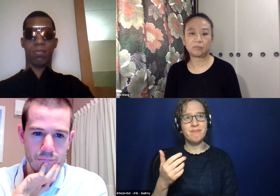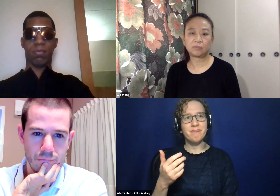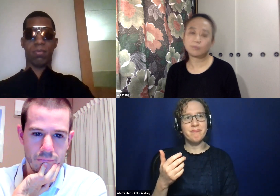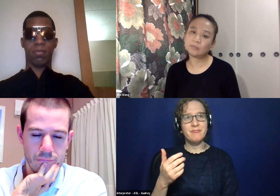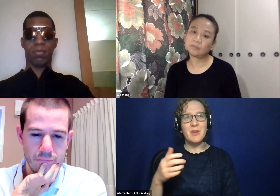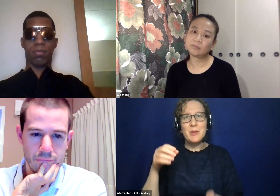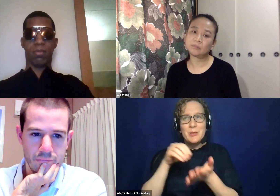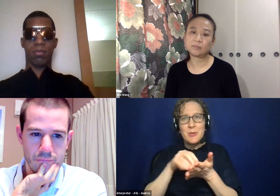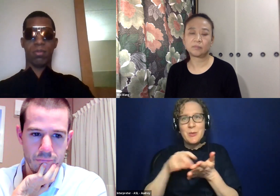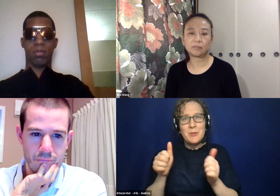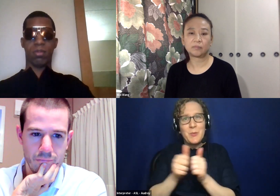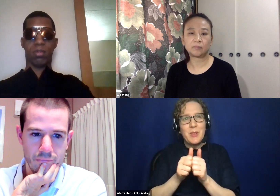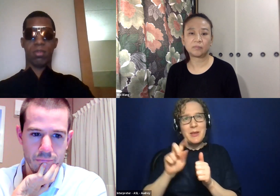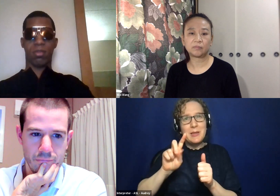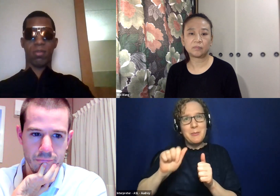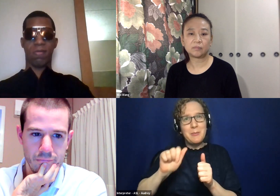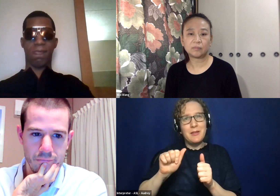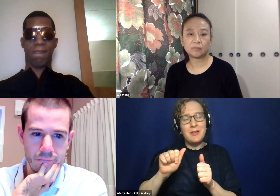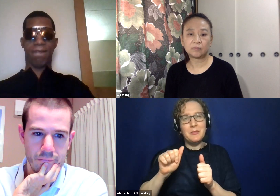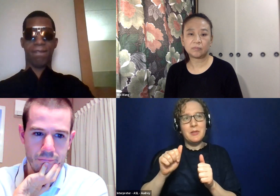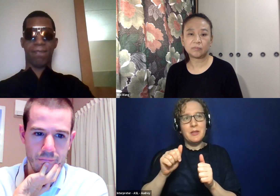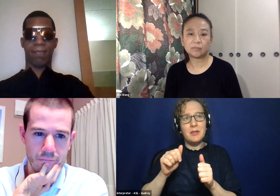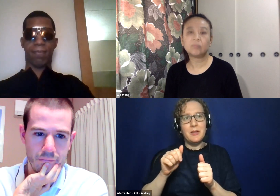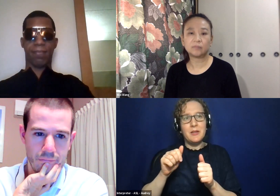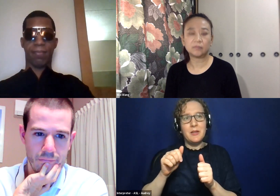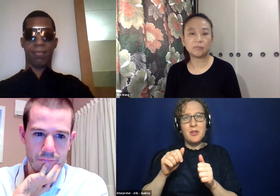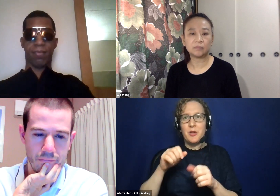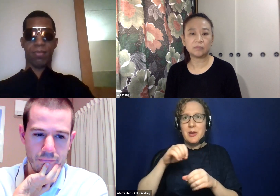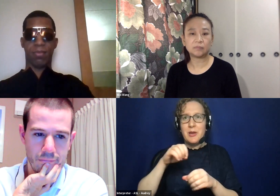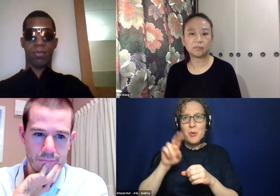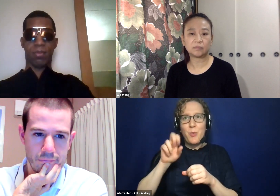with disabilities like anybody when you're in your U.S. host community, you find out